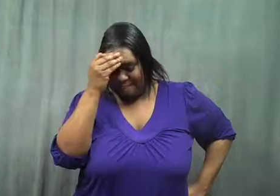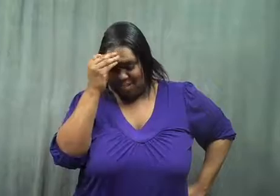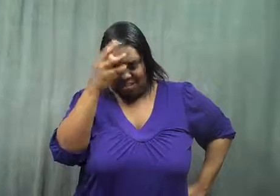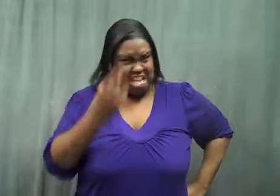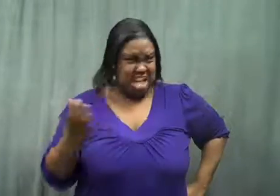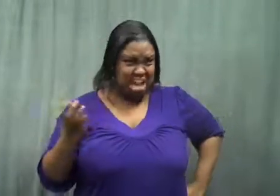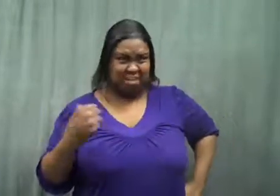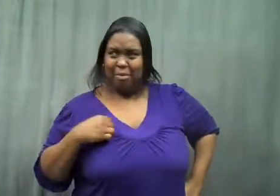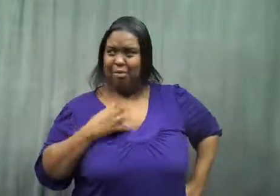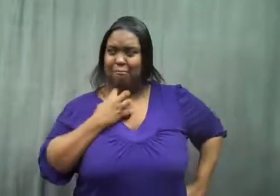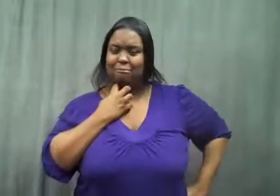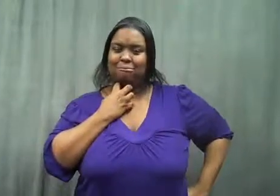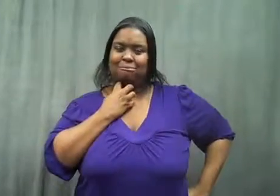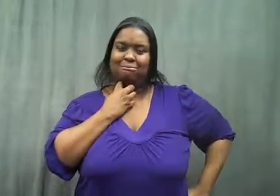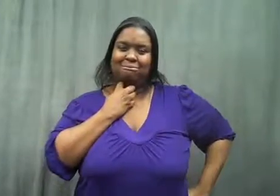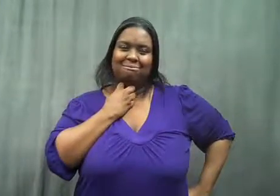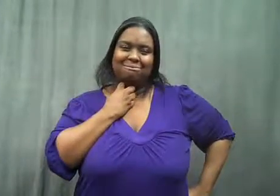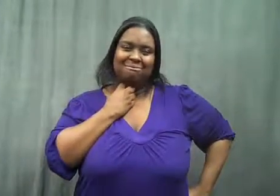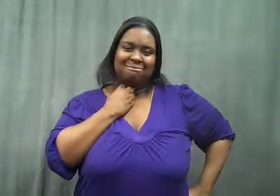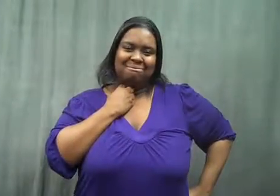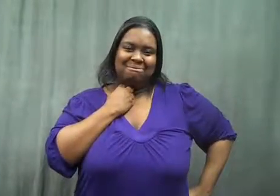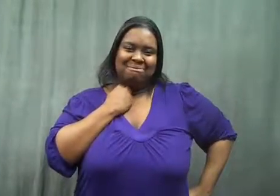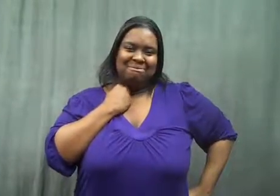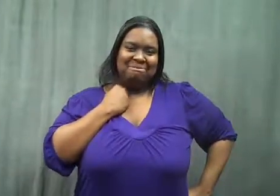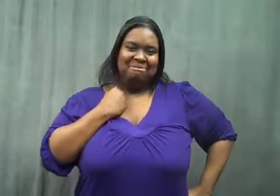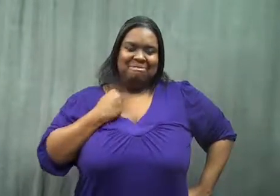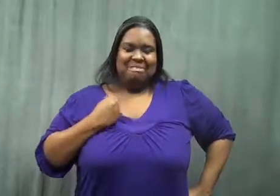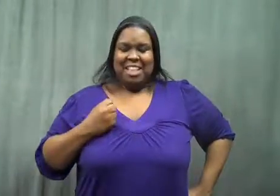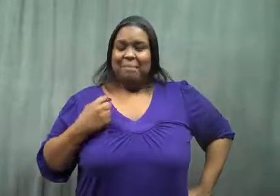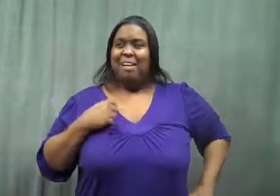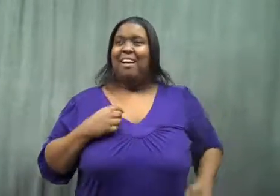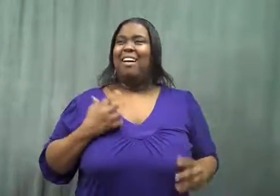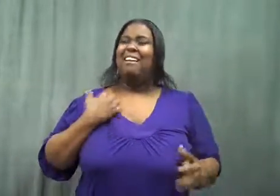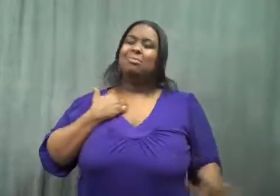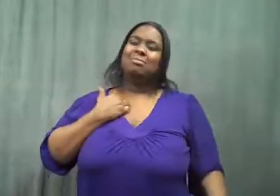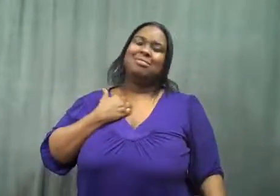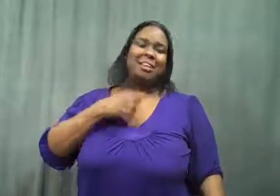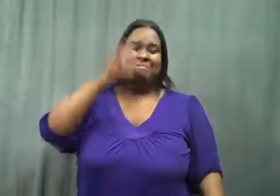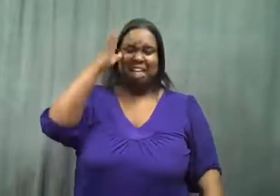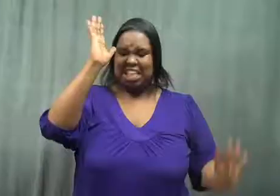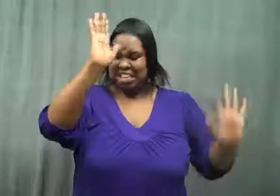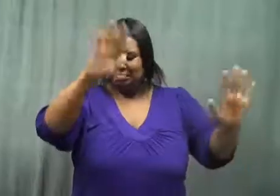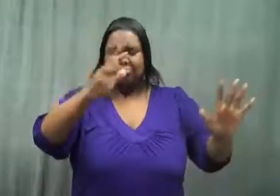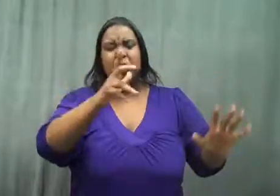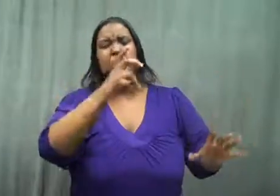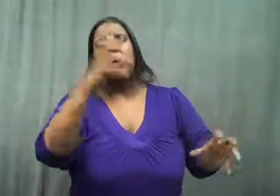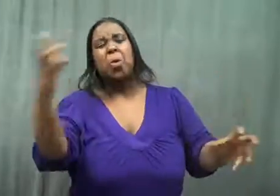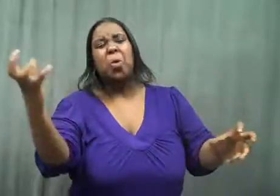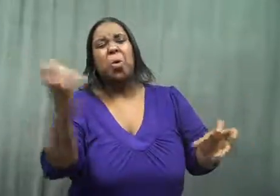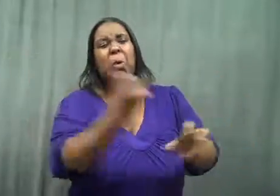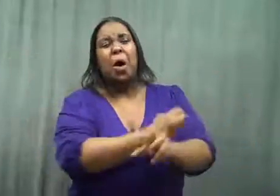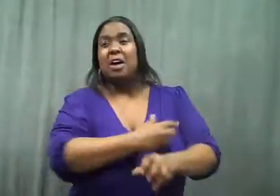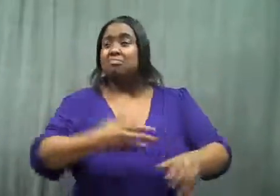He was mad, I started to apologize, but then he asked me, "Who won?"